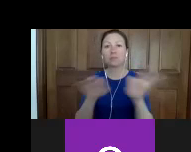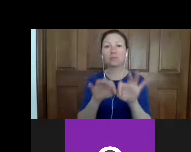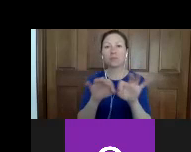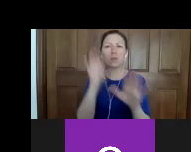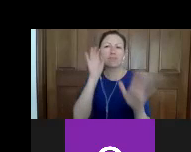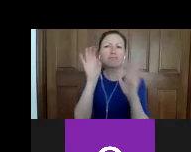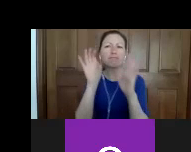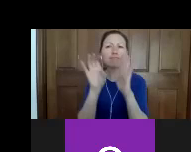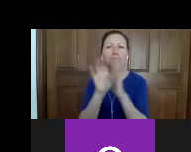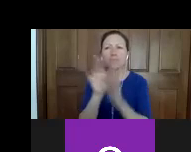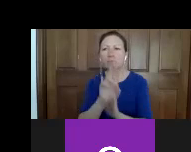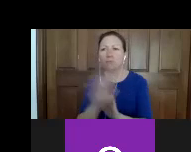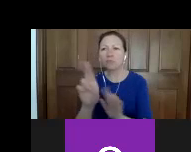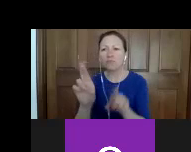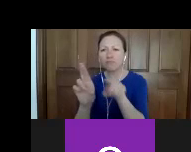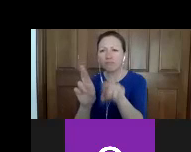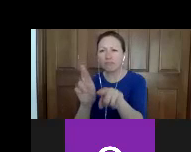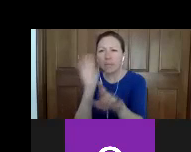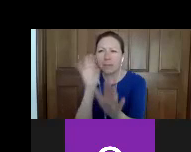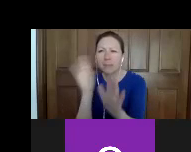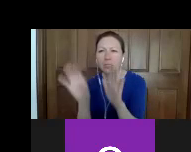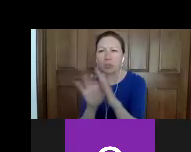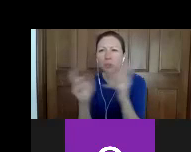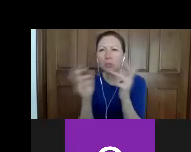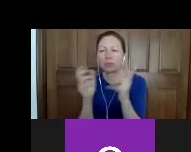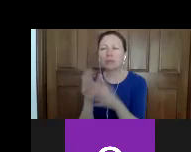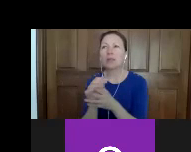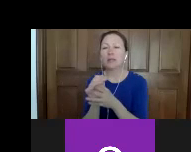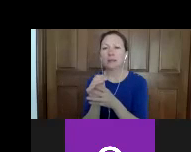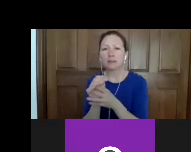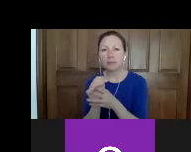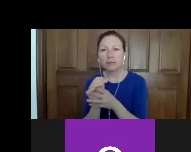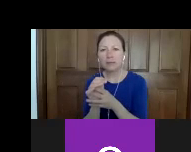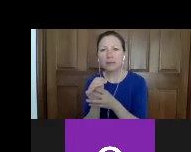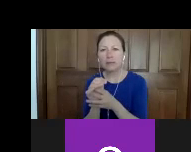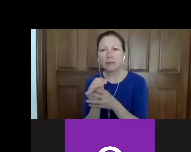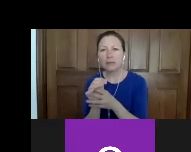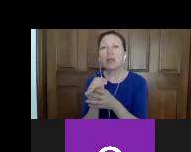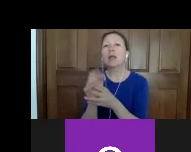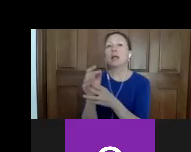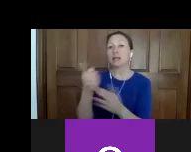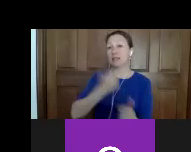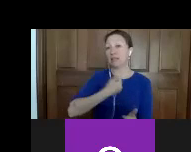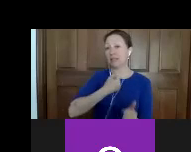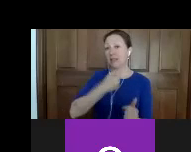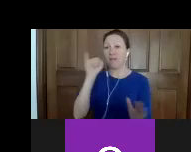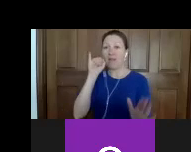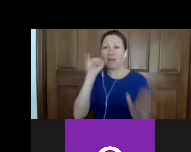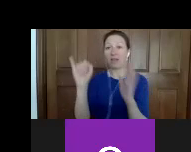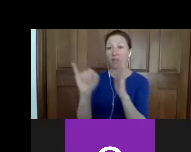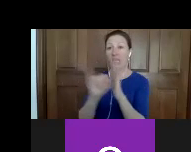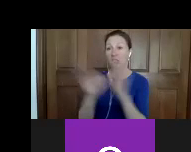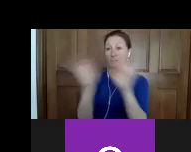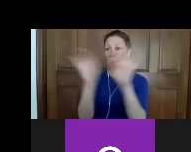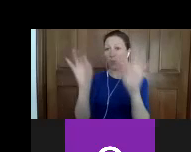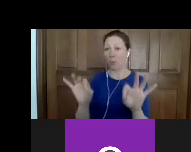is a picture of the voyeur self identification of disability form and it's interesting because